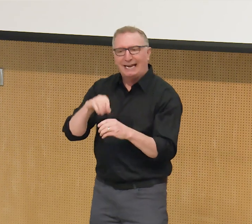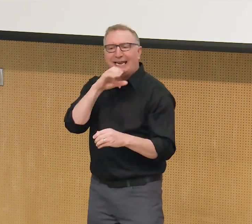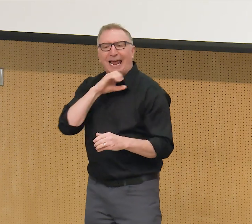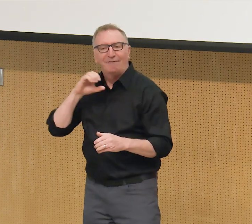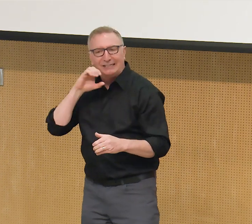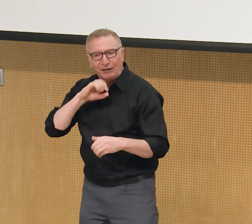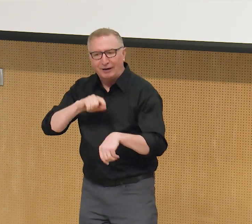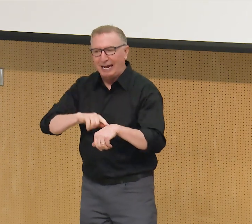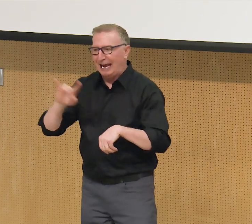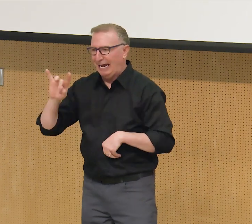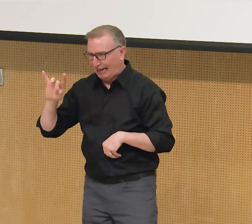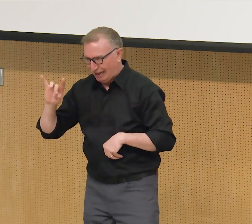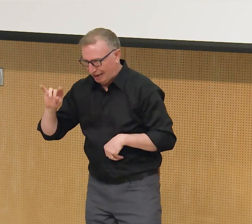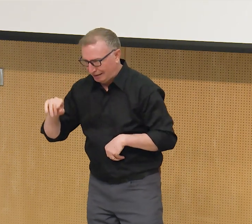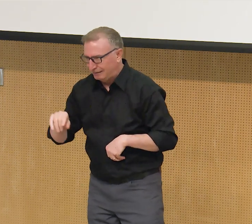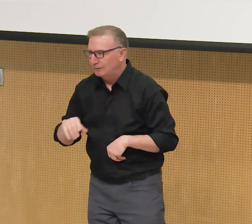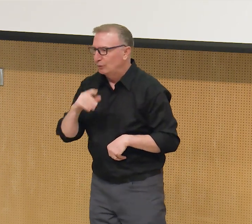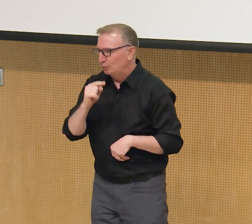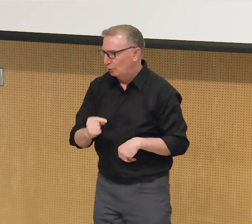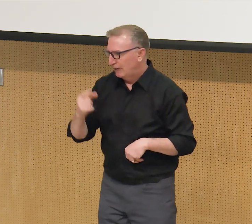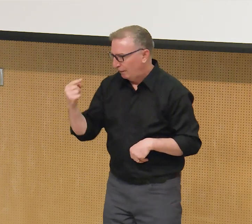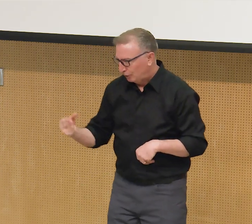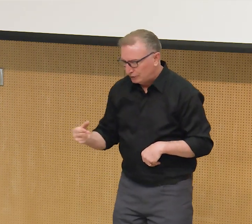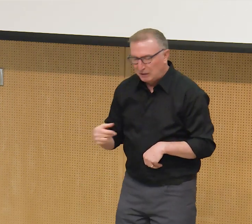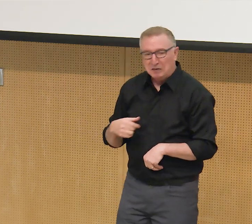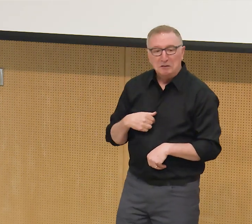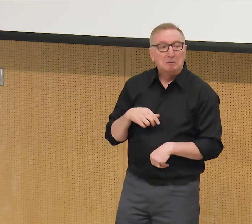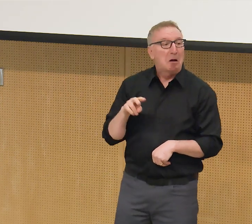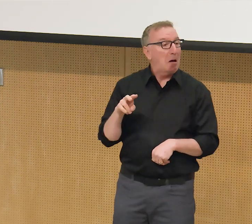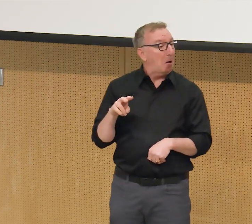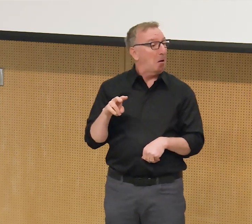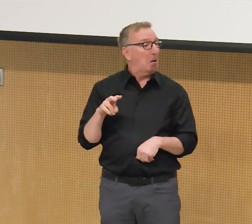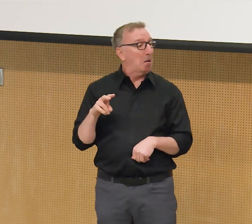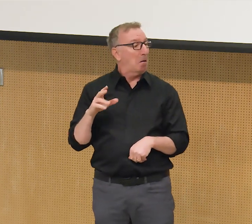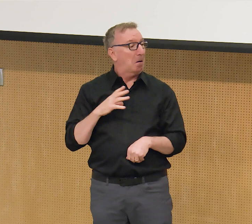meeting in the cafeteria at 8:00 a.m. on Tuesdays and Thursdays.